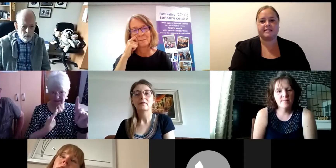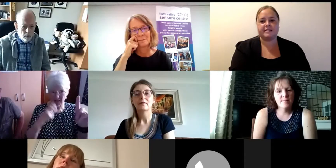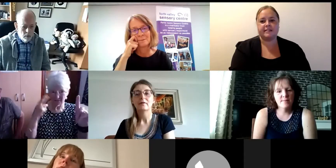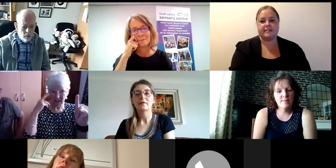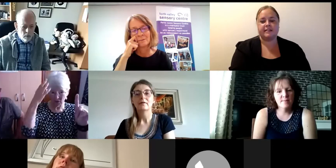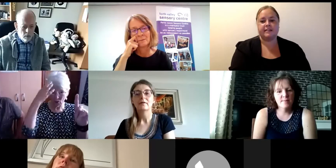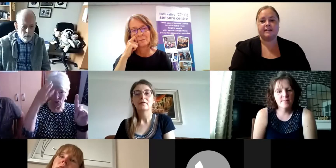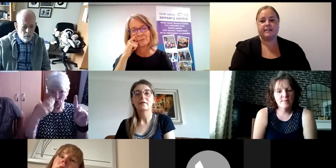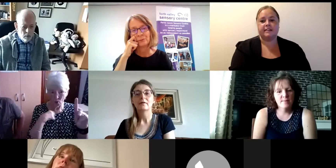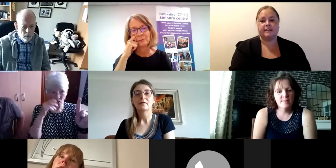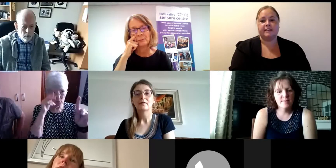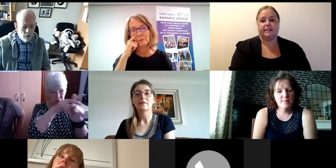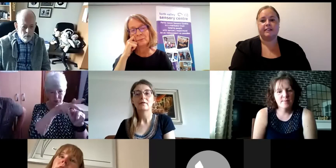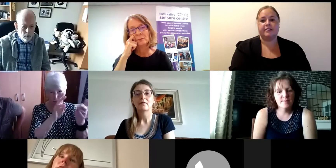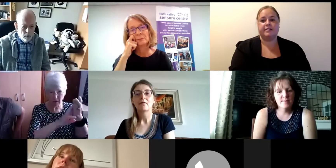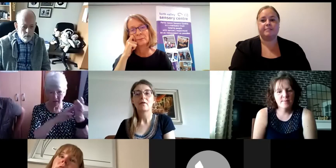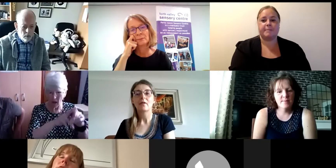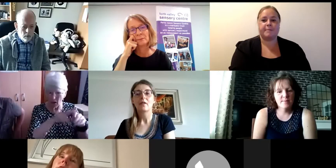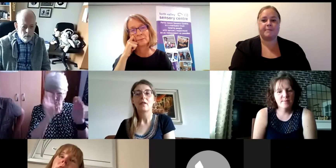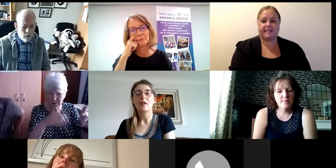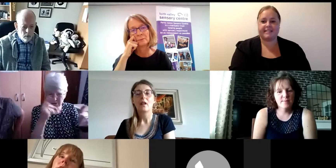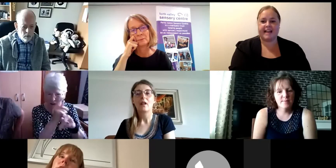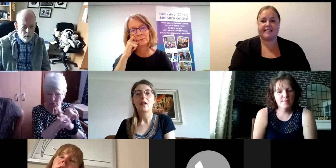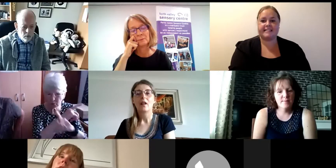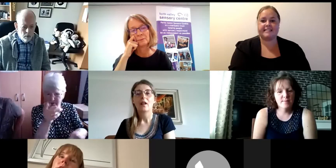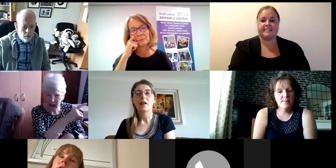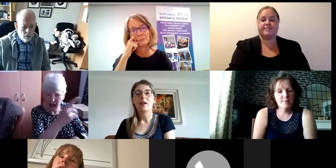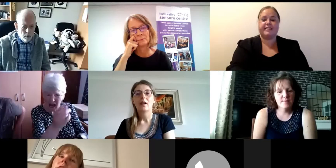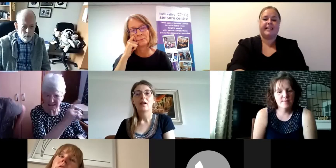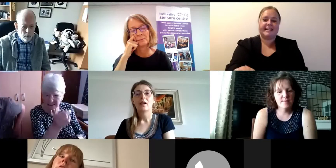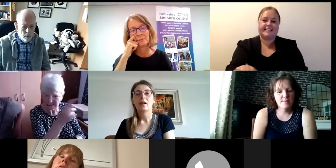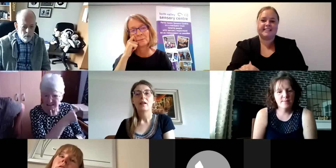And my mum and dad didn't realise.